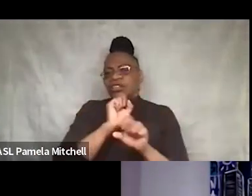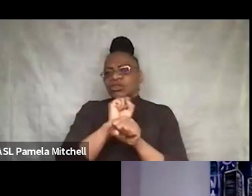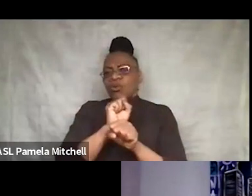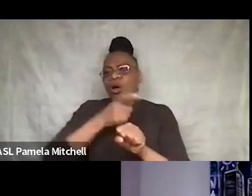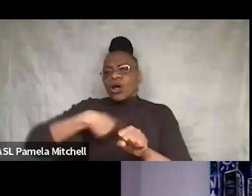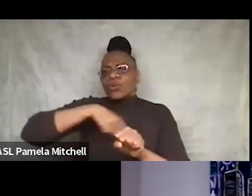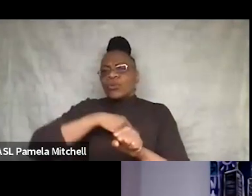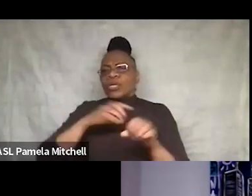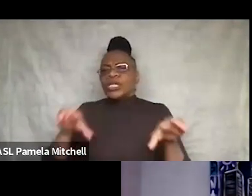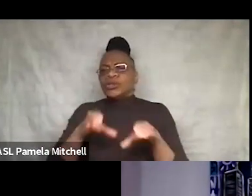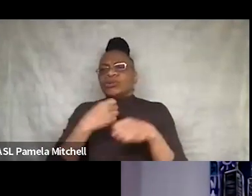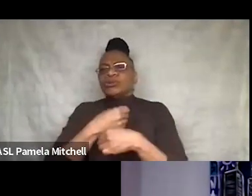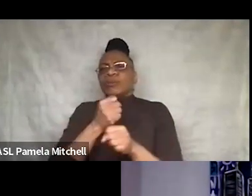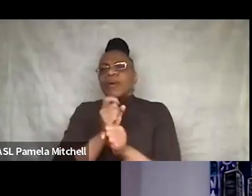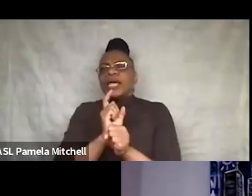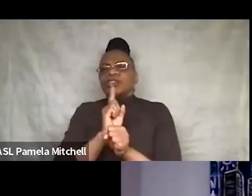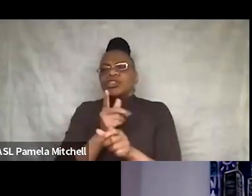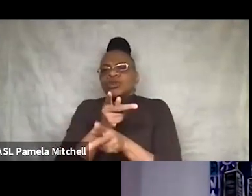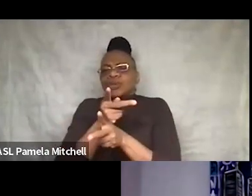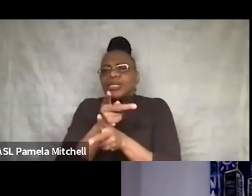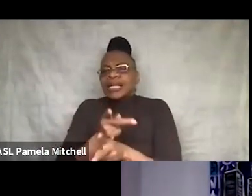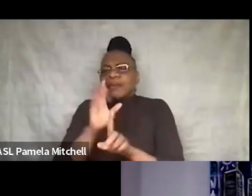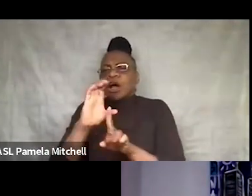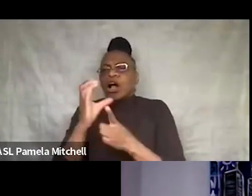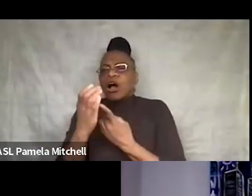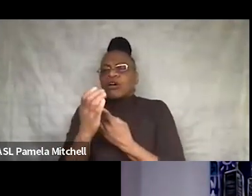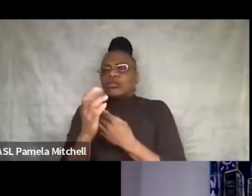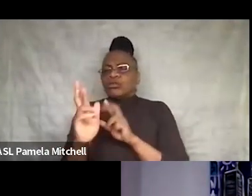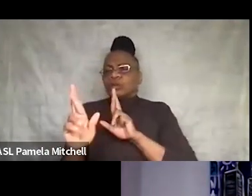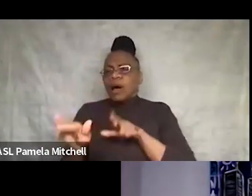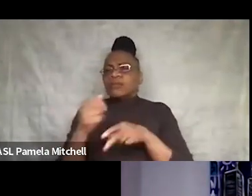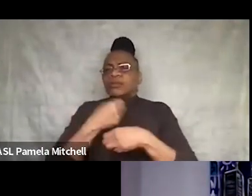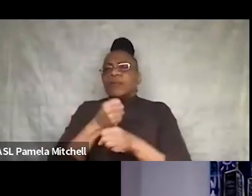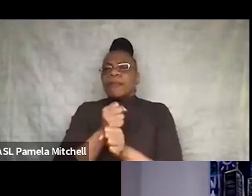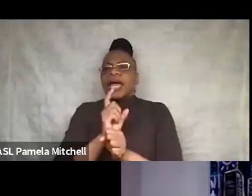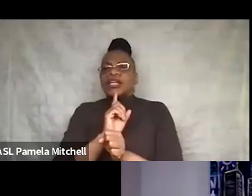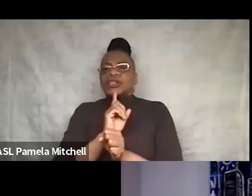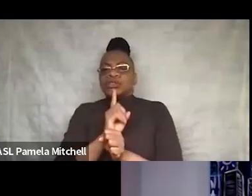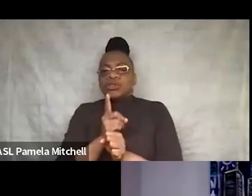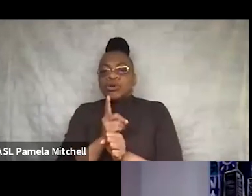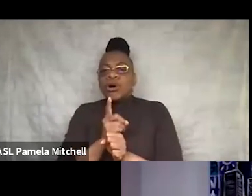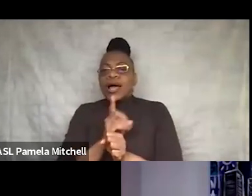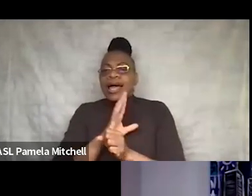that we are staying culturally responsive is making sure, first of all, that internally,